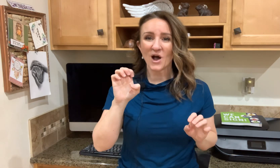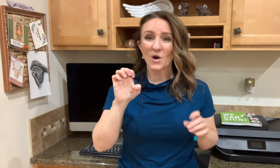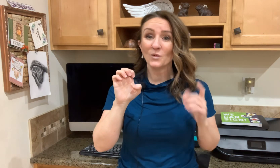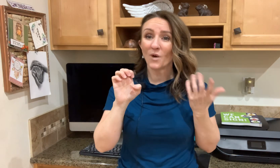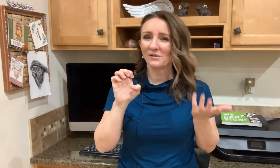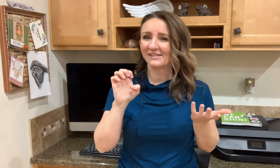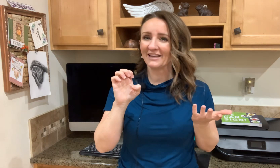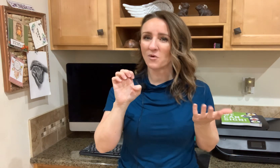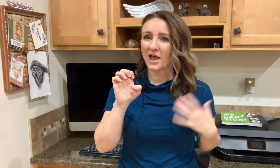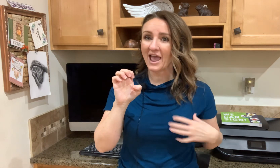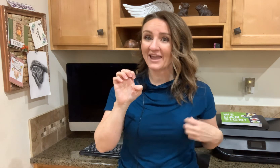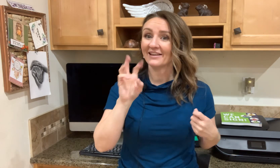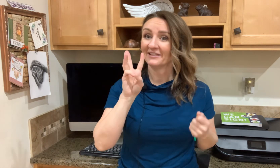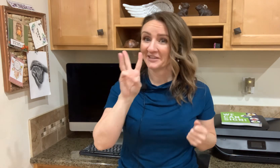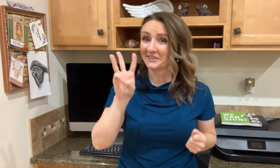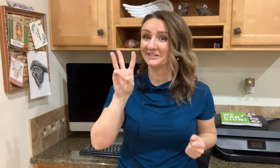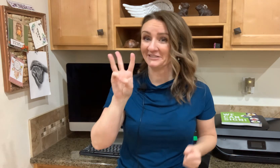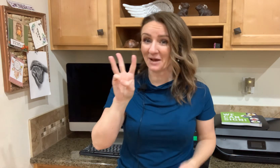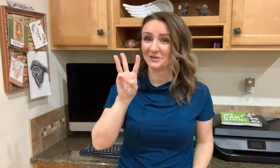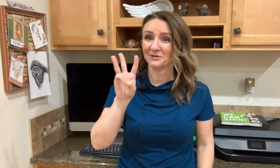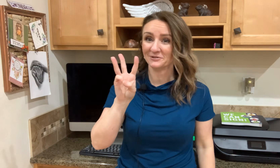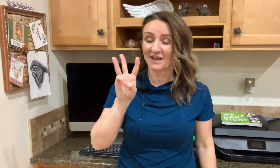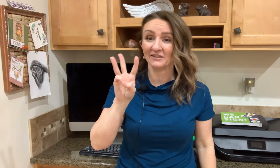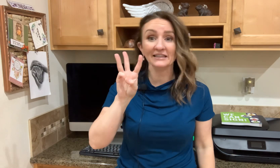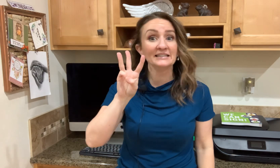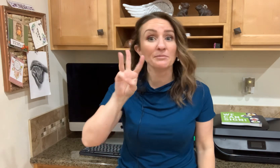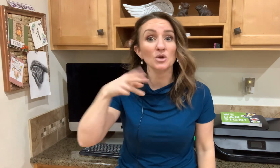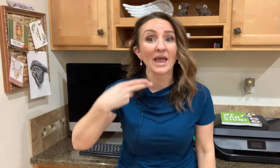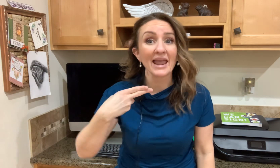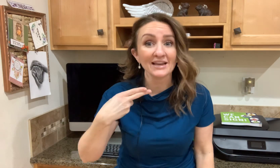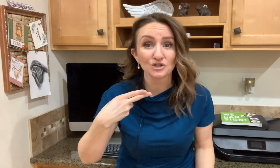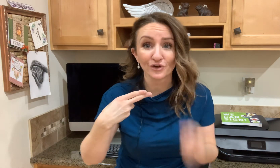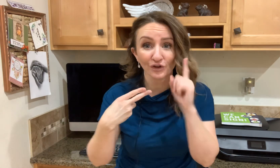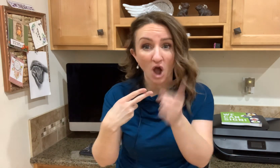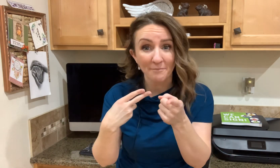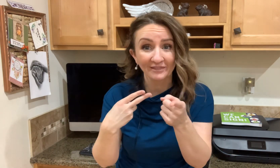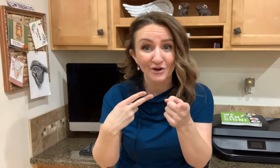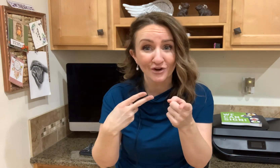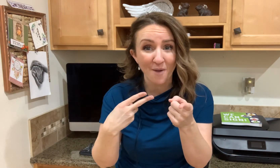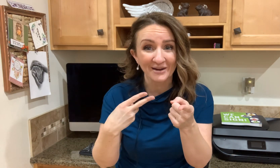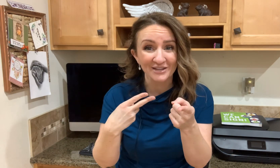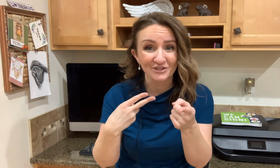So what was the giveaway? The W, definitely. WH, there's another common letter combination